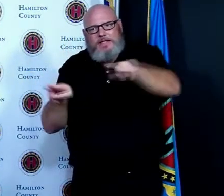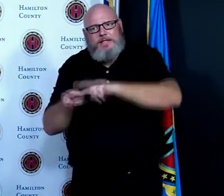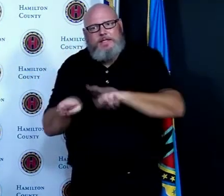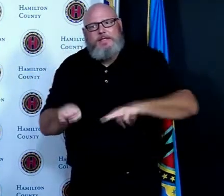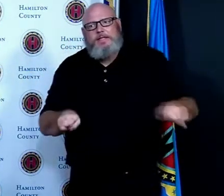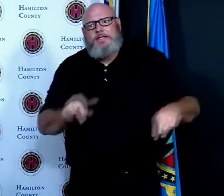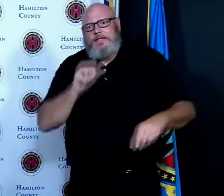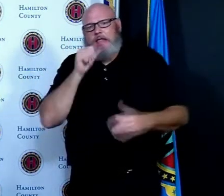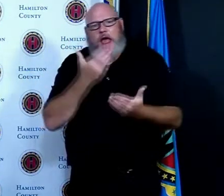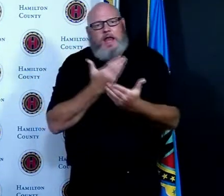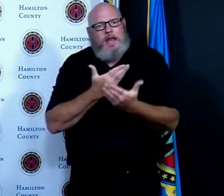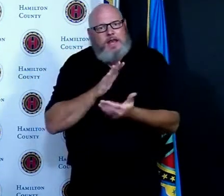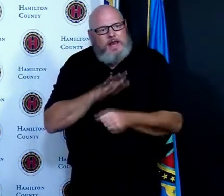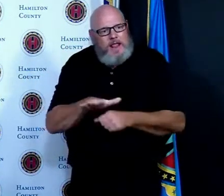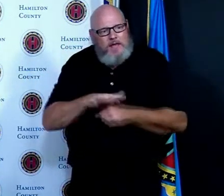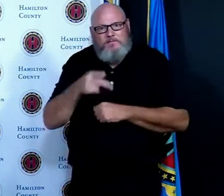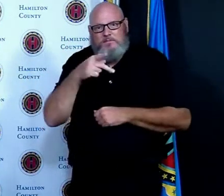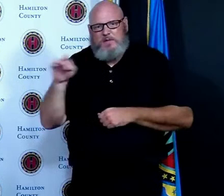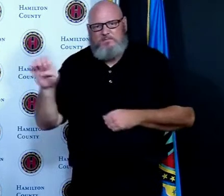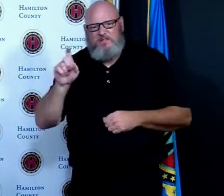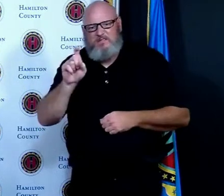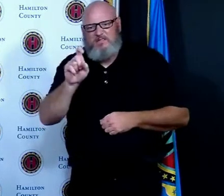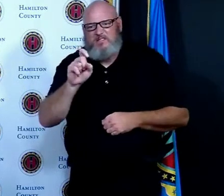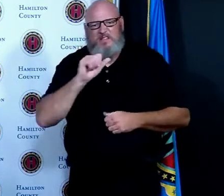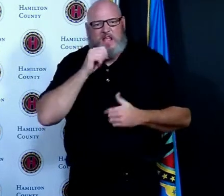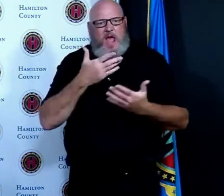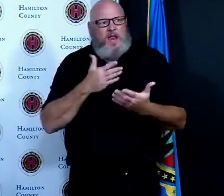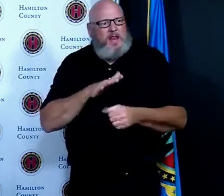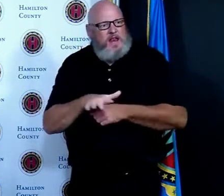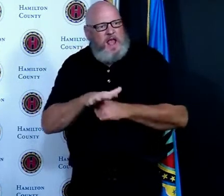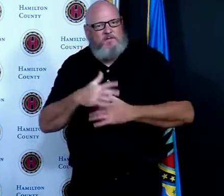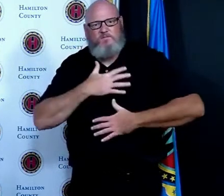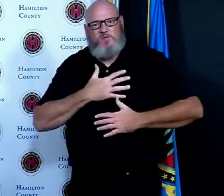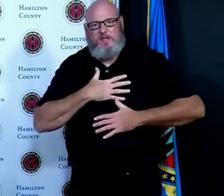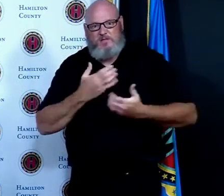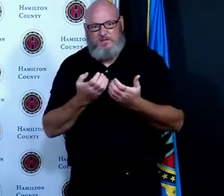does it look like I mean what how many hospital beds do we have and how many ventilators do